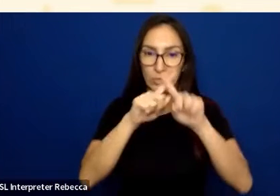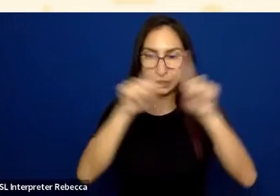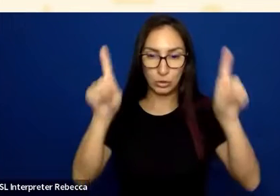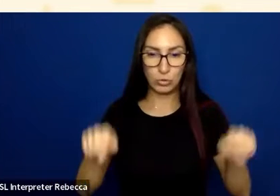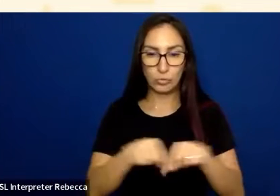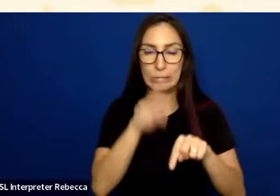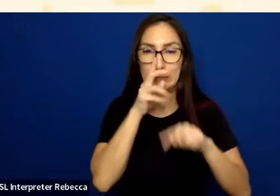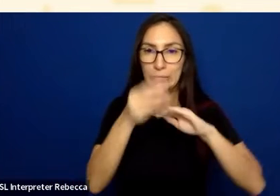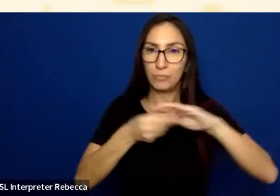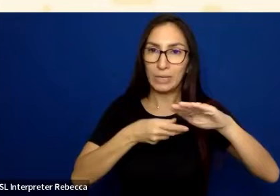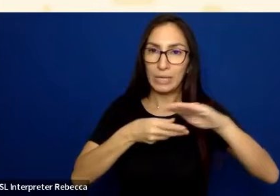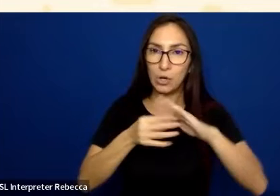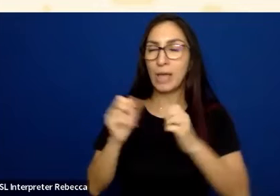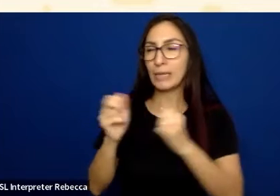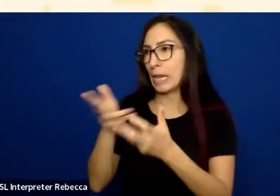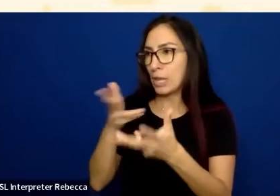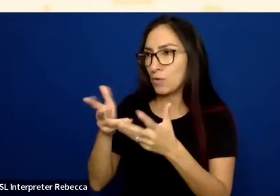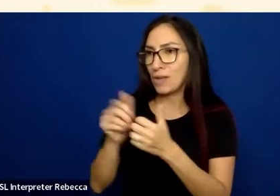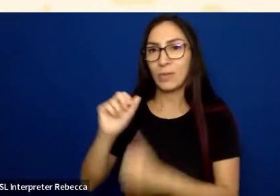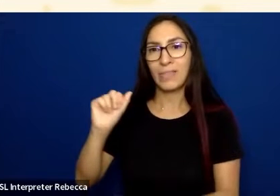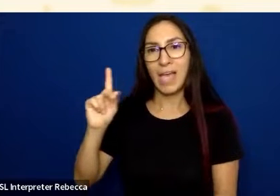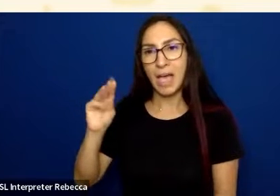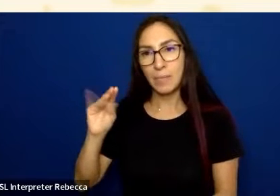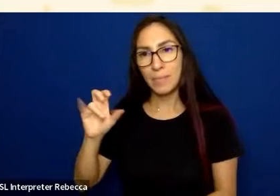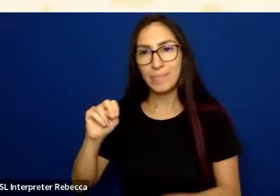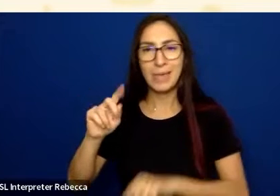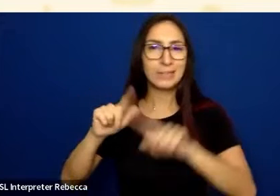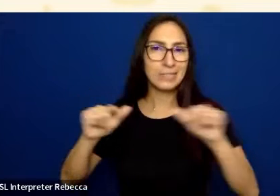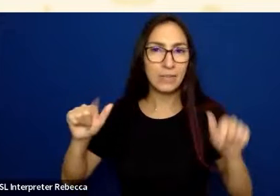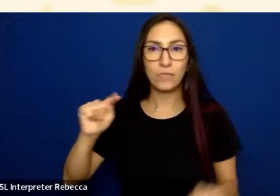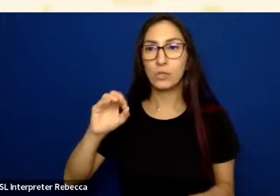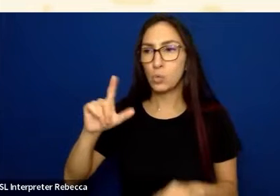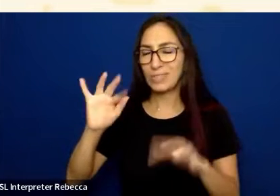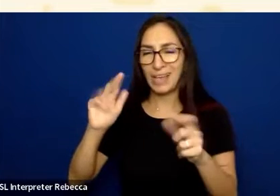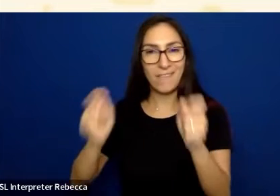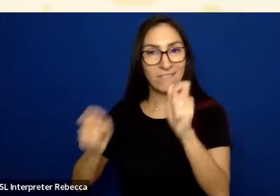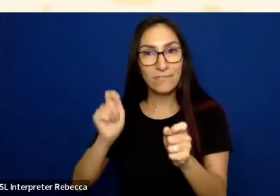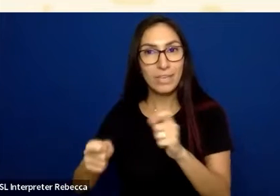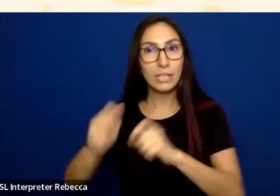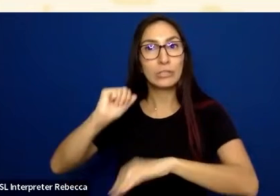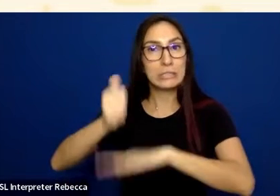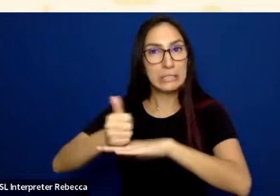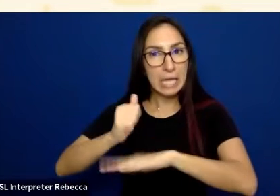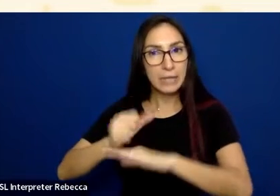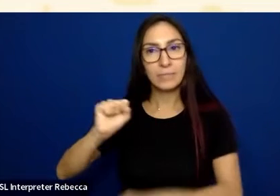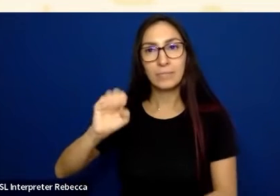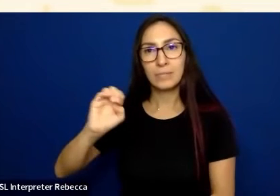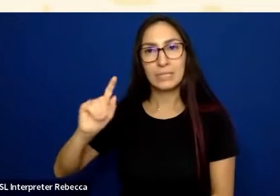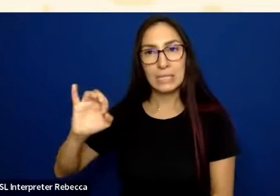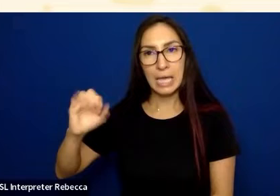with the admin panel and different controls and configure the settings. From a website development perspective,